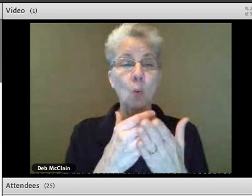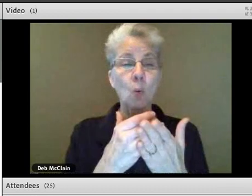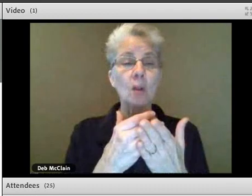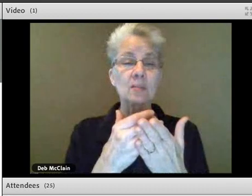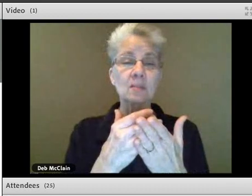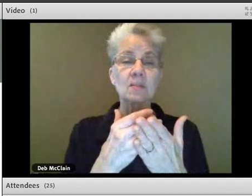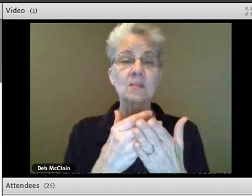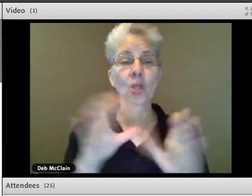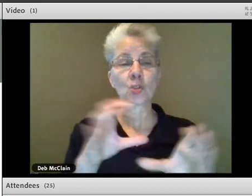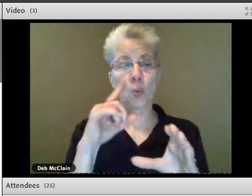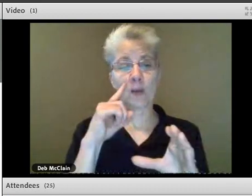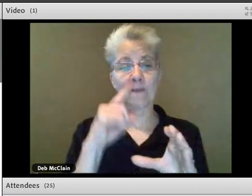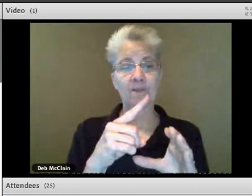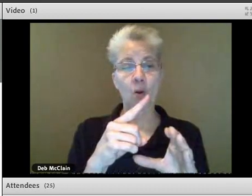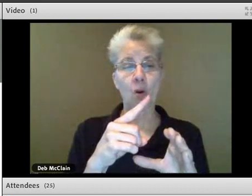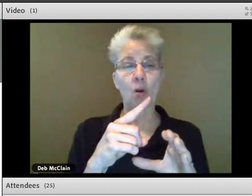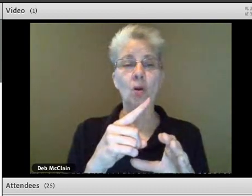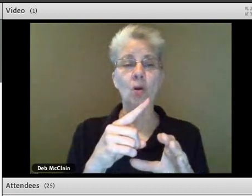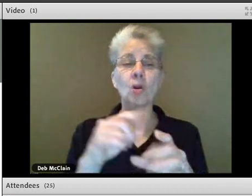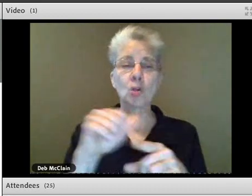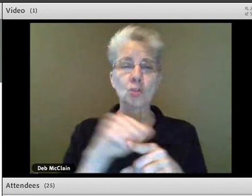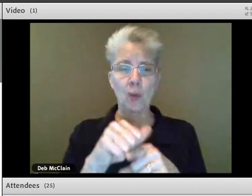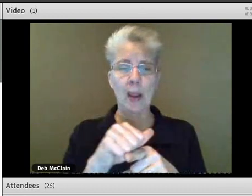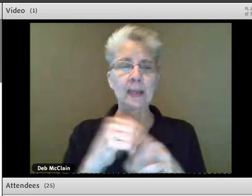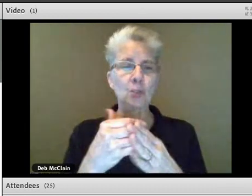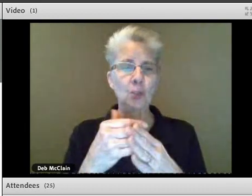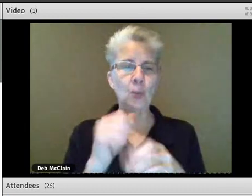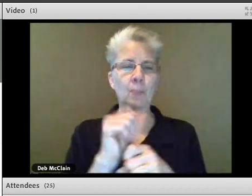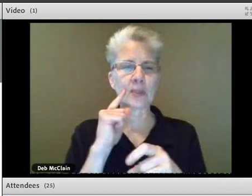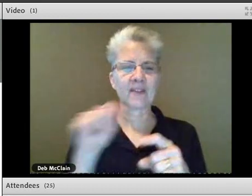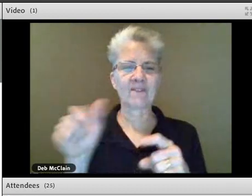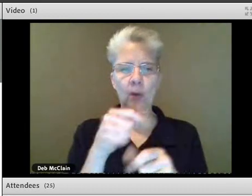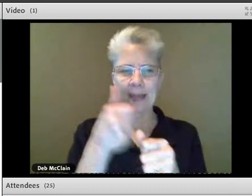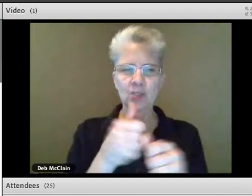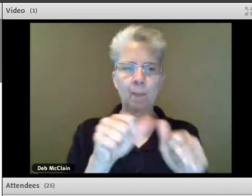do it for onboarding or training new employees and do it for every position. Thanks.